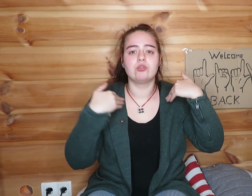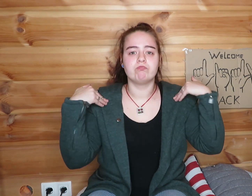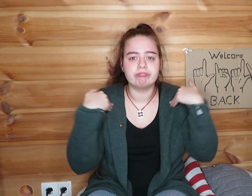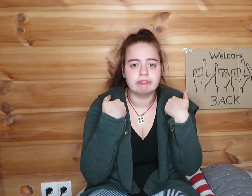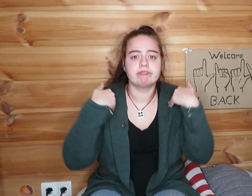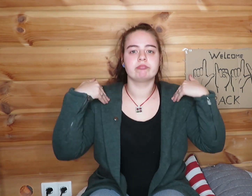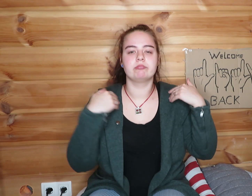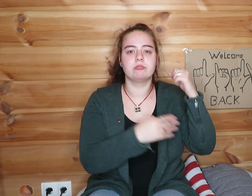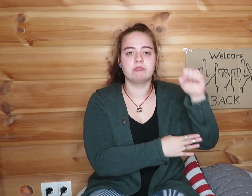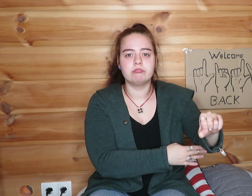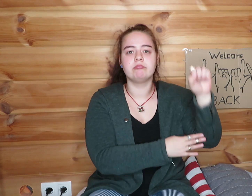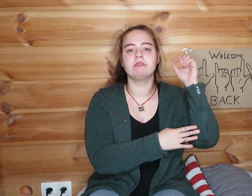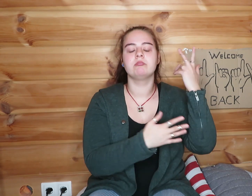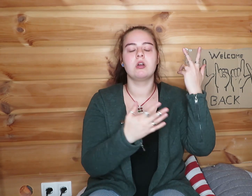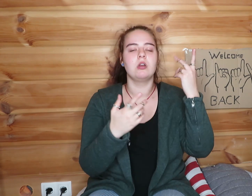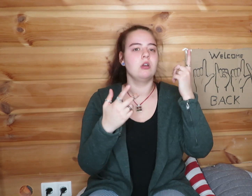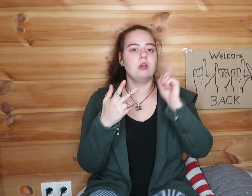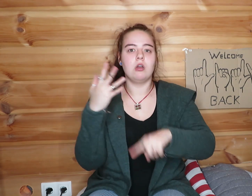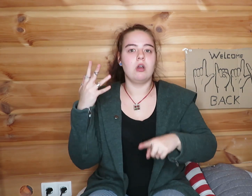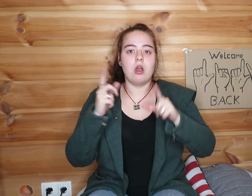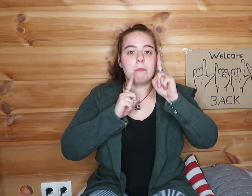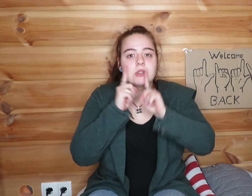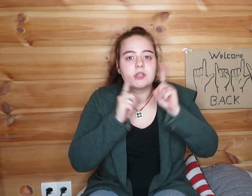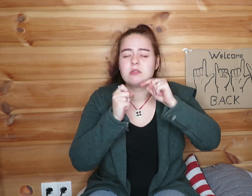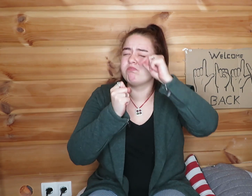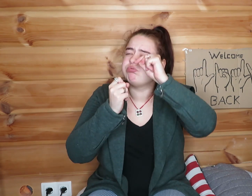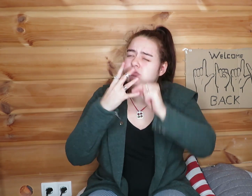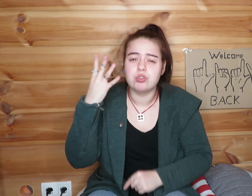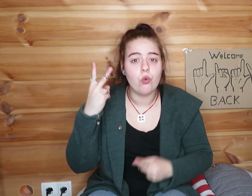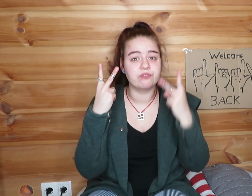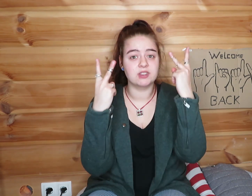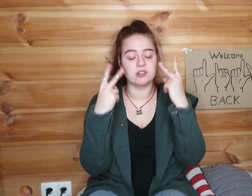tension of your body and upper body position and mouth gestures.